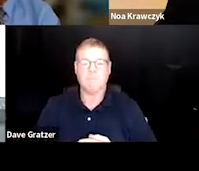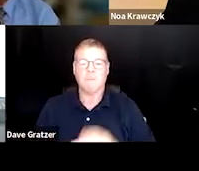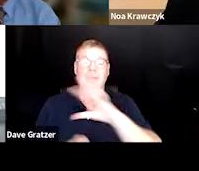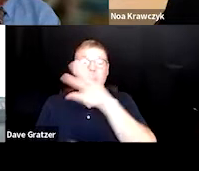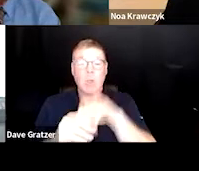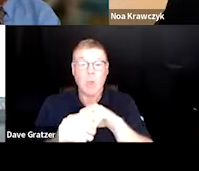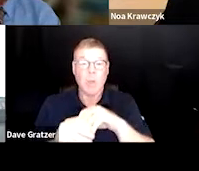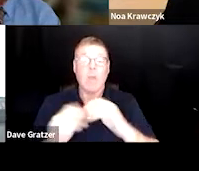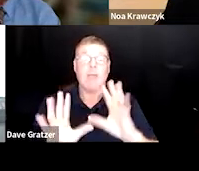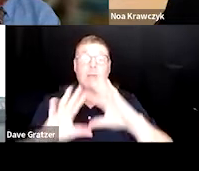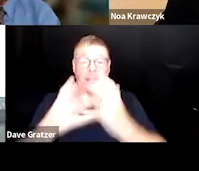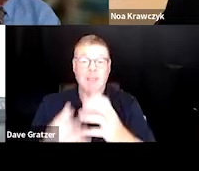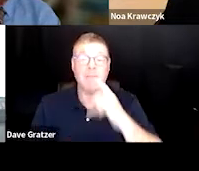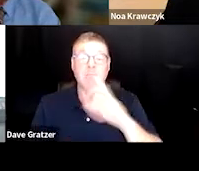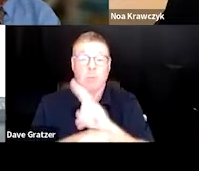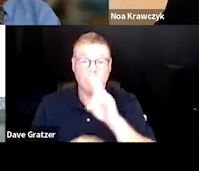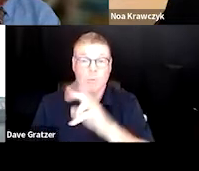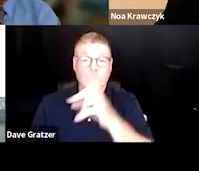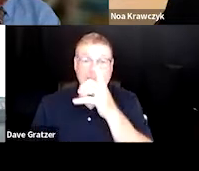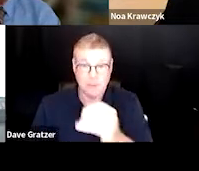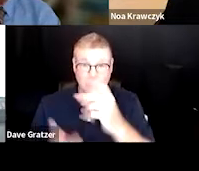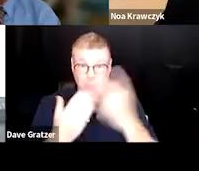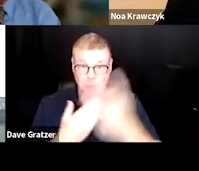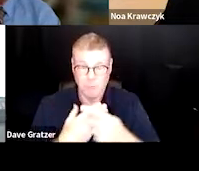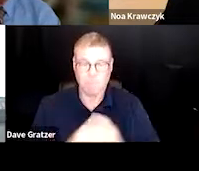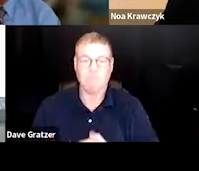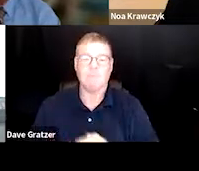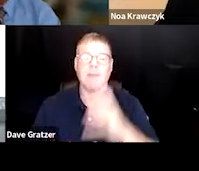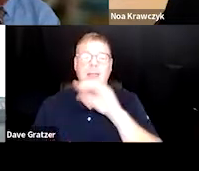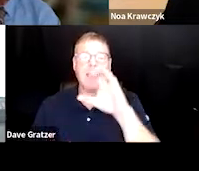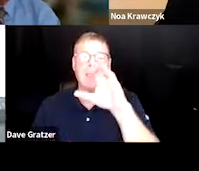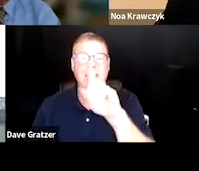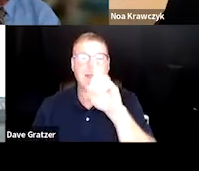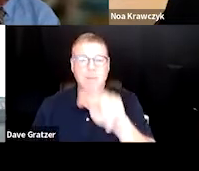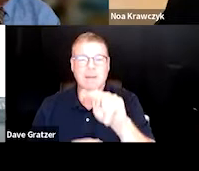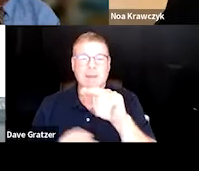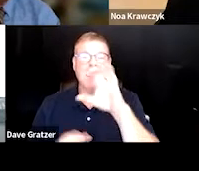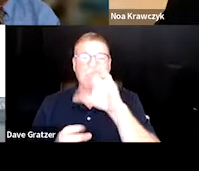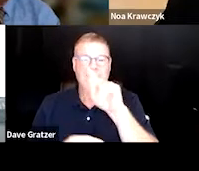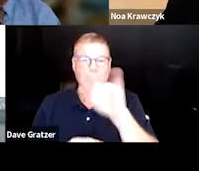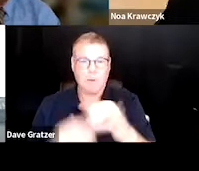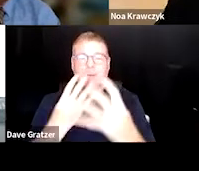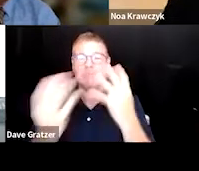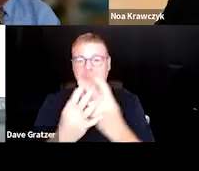Medication for Opioid Use Disorder program in the Camden County Correctional Facility since 2018.